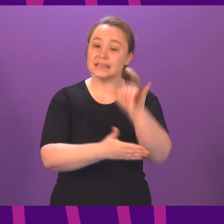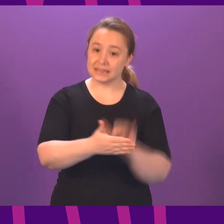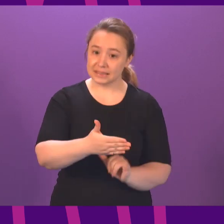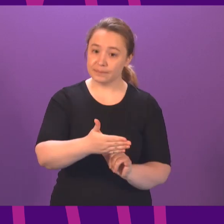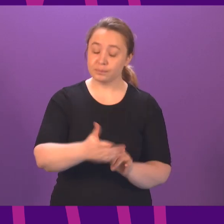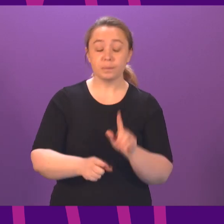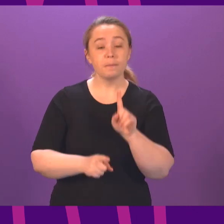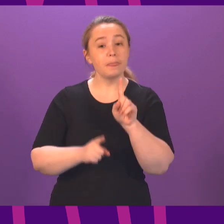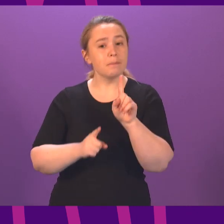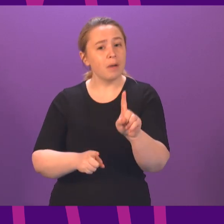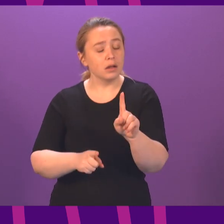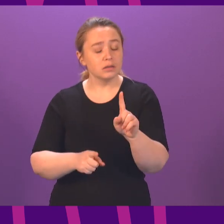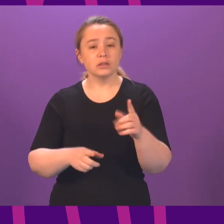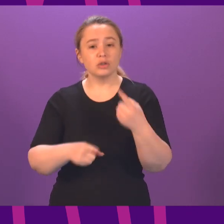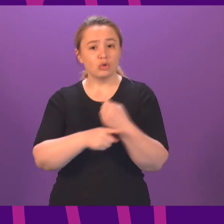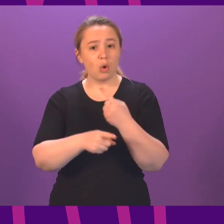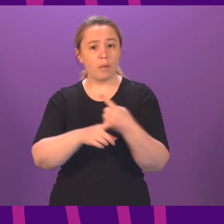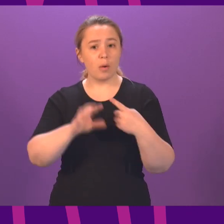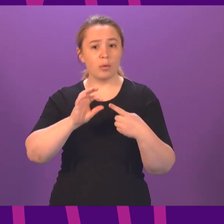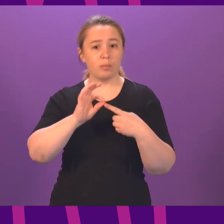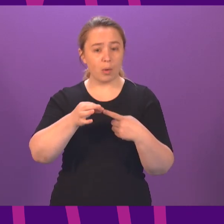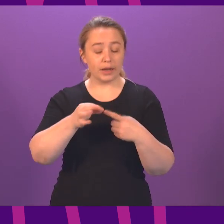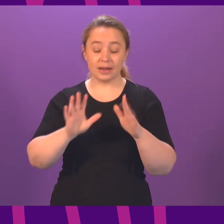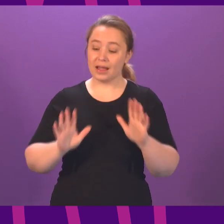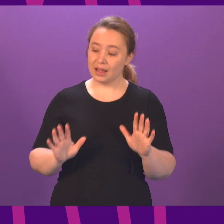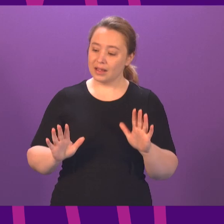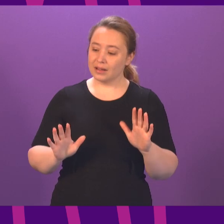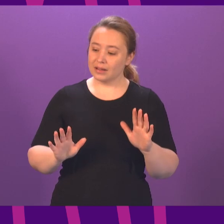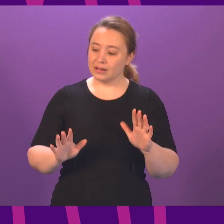that this pandemic is not a flu pandemic. In doing so, I am acknowledging what I think